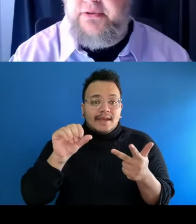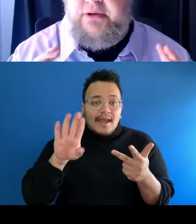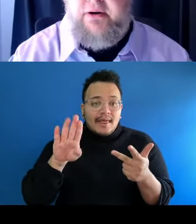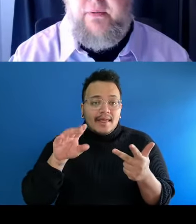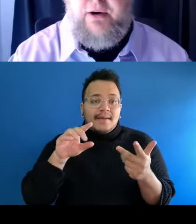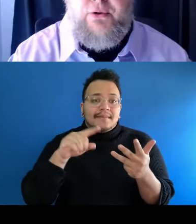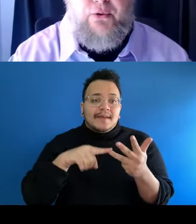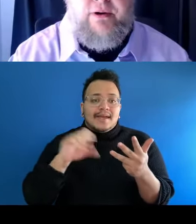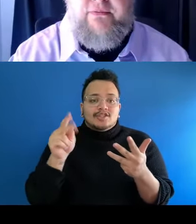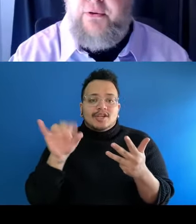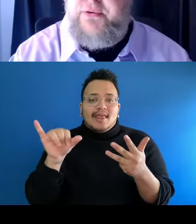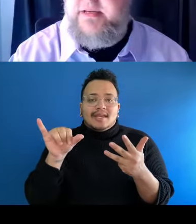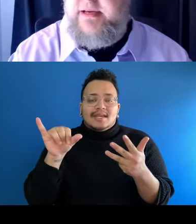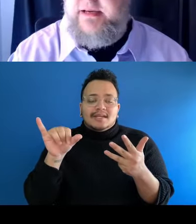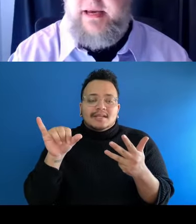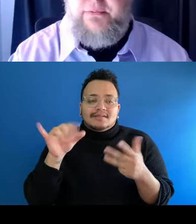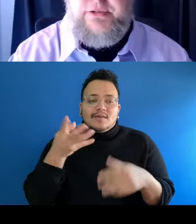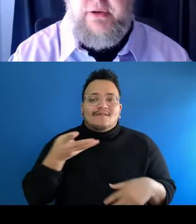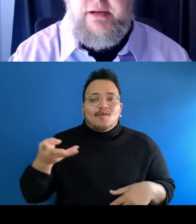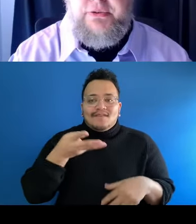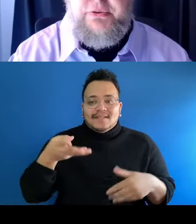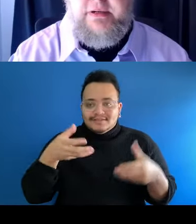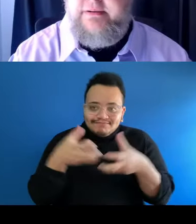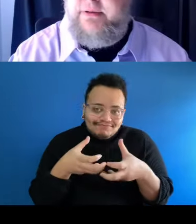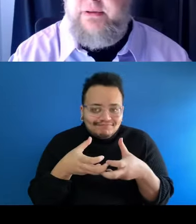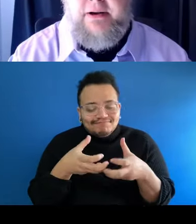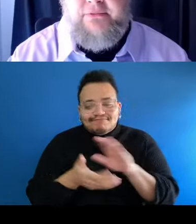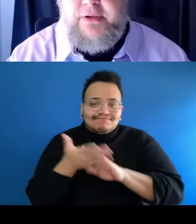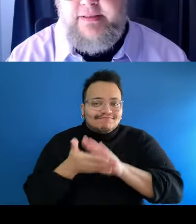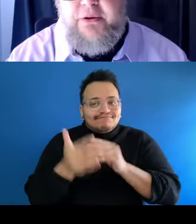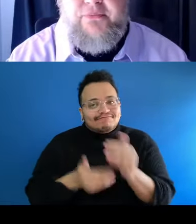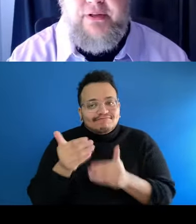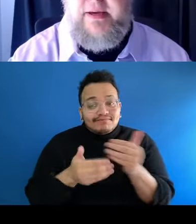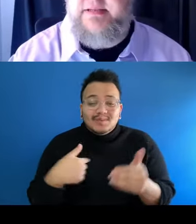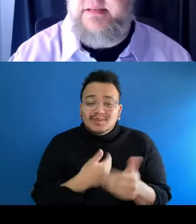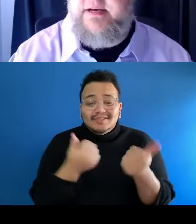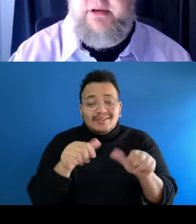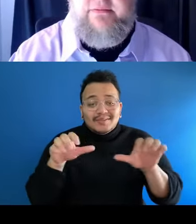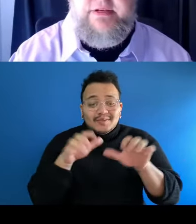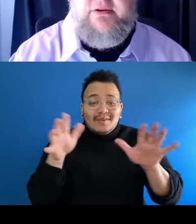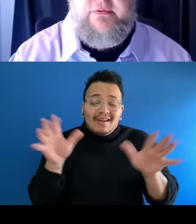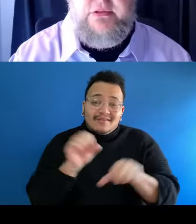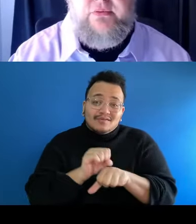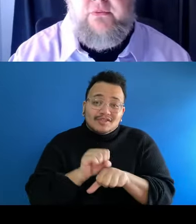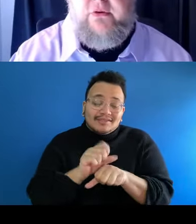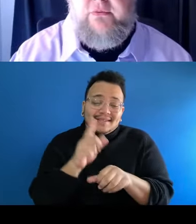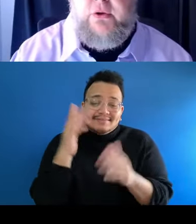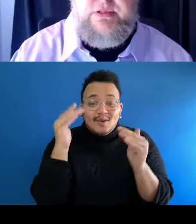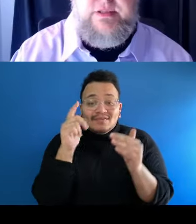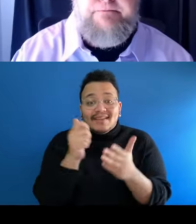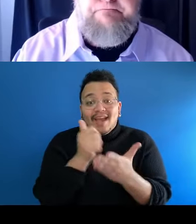So, those are our core folks and we try to do a lot of work that hopefully makes a bit of a difference for folks.